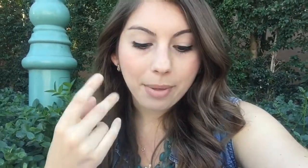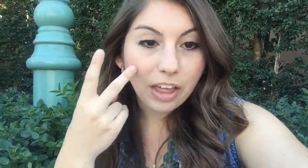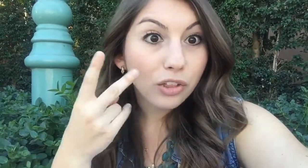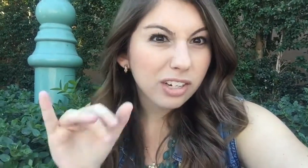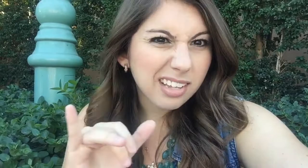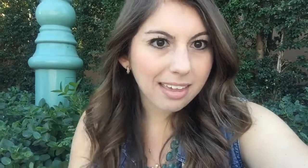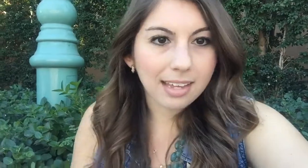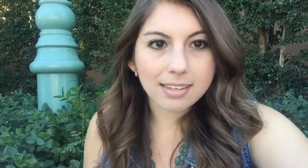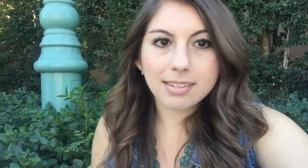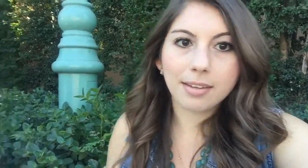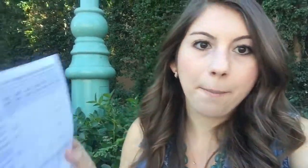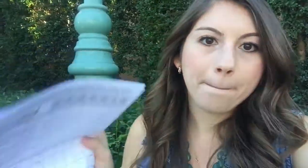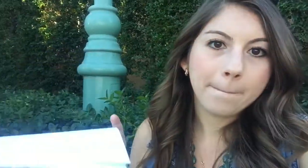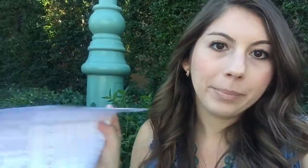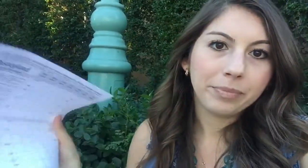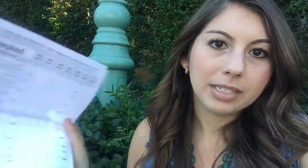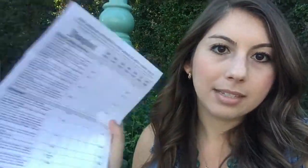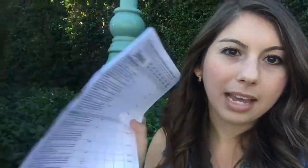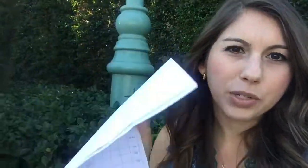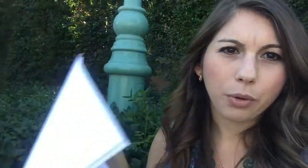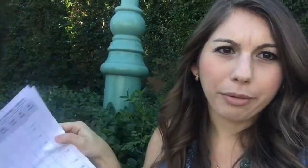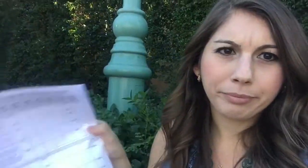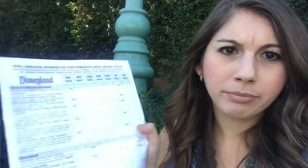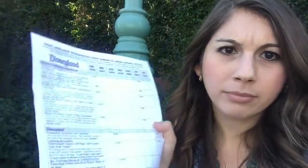That looks like this. The schedule.